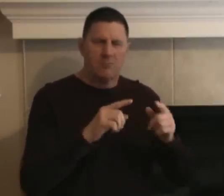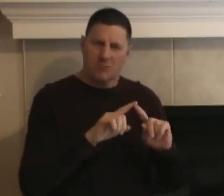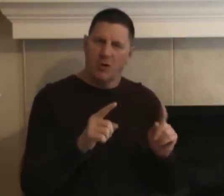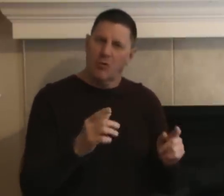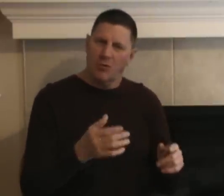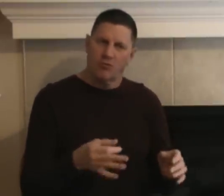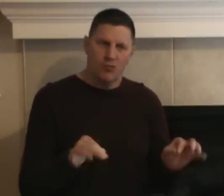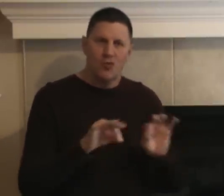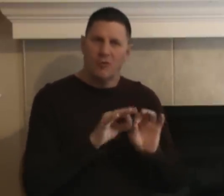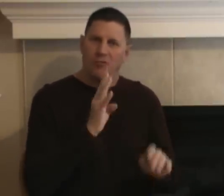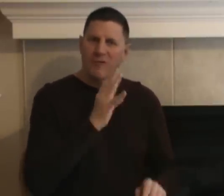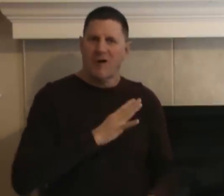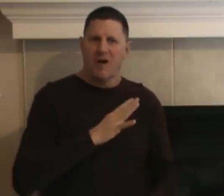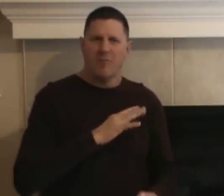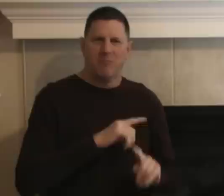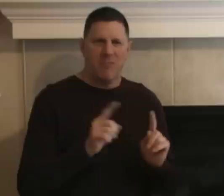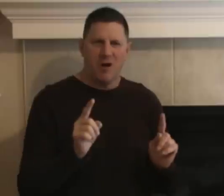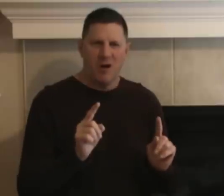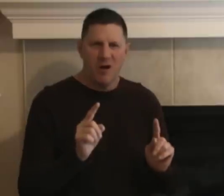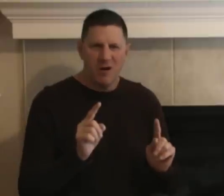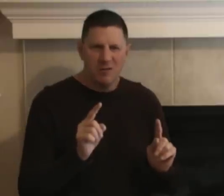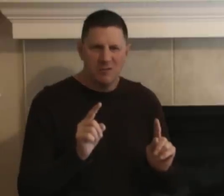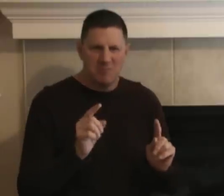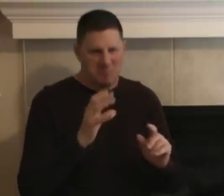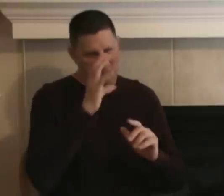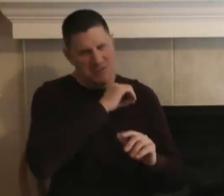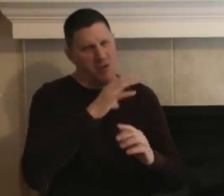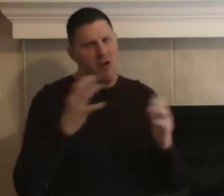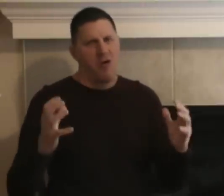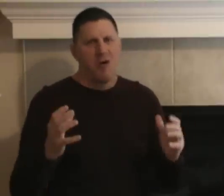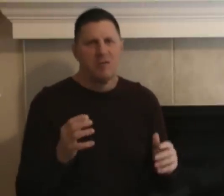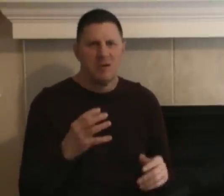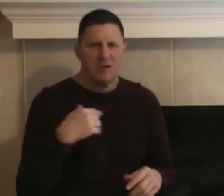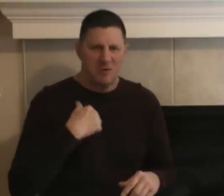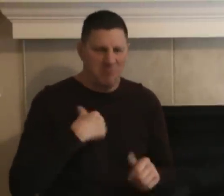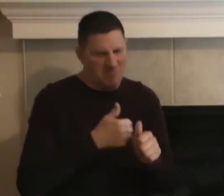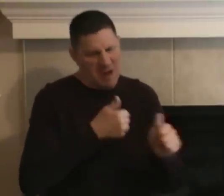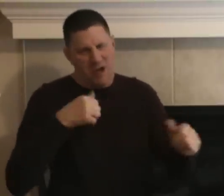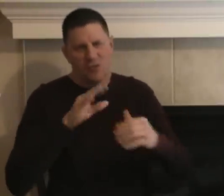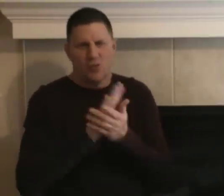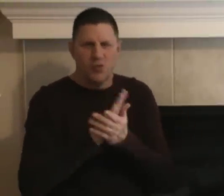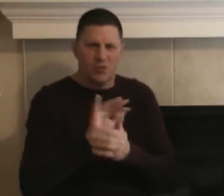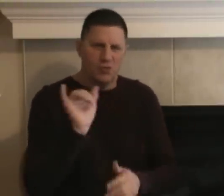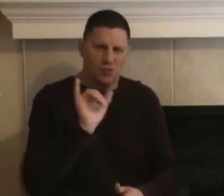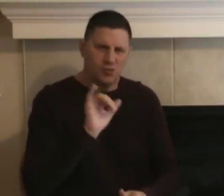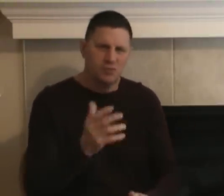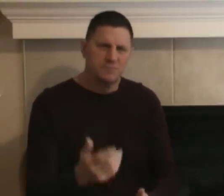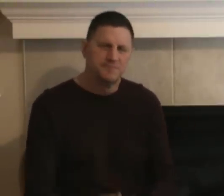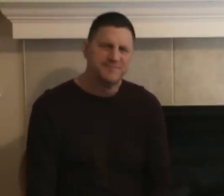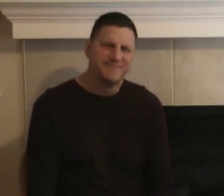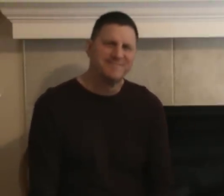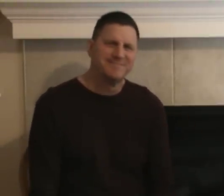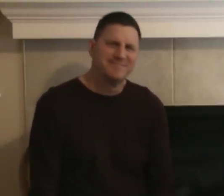speak, they didn't allow Signing. Speech is important, yes, but I did miss a lot and was